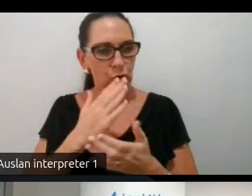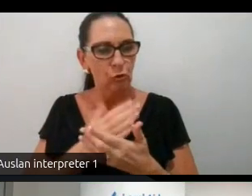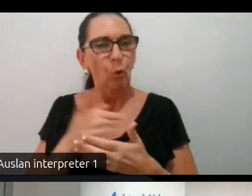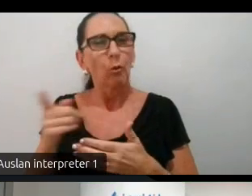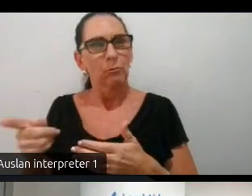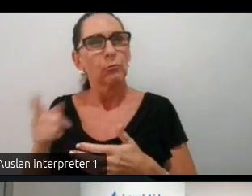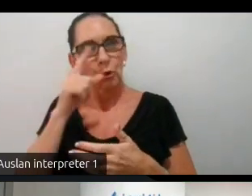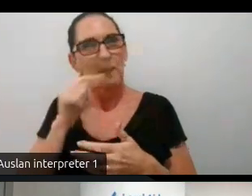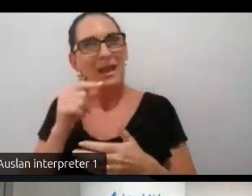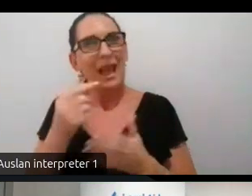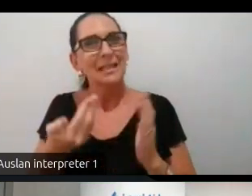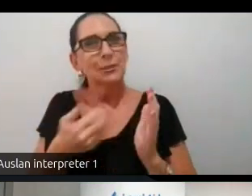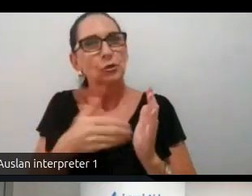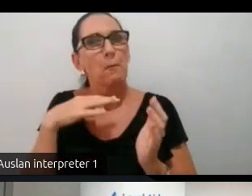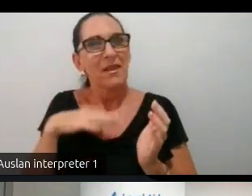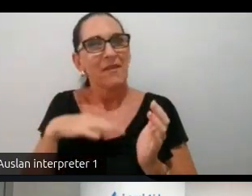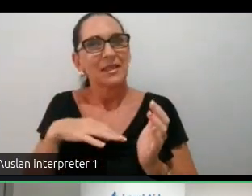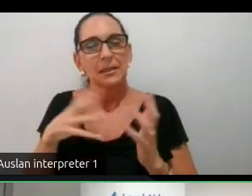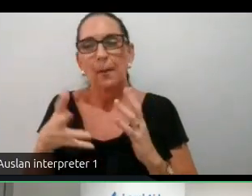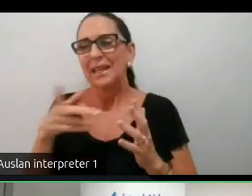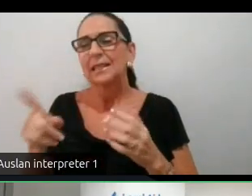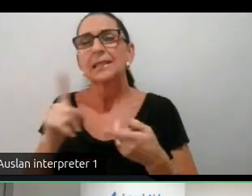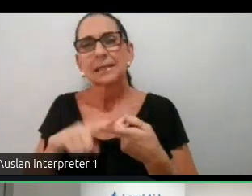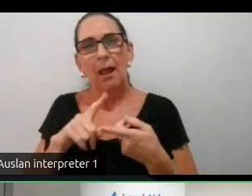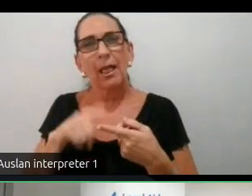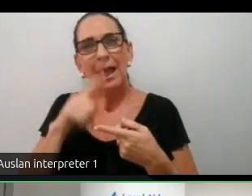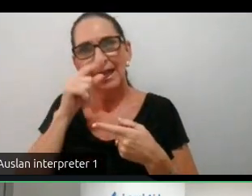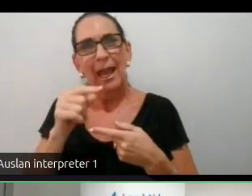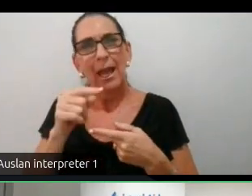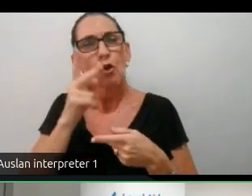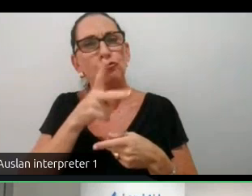it was an additional benefit and they weren't going to lose out on, you know, being able to